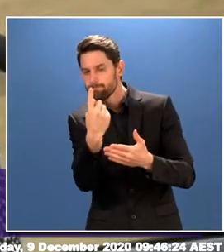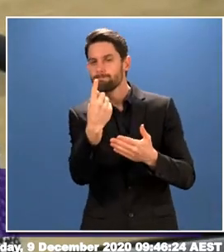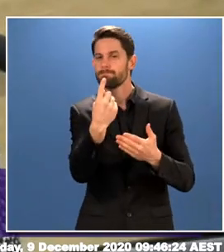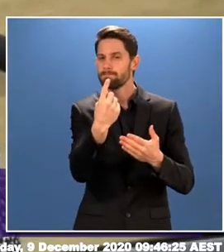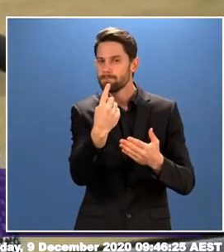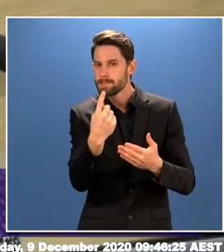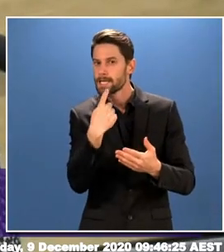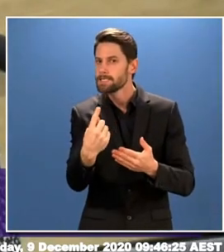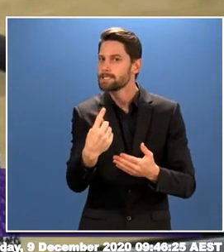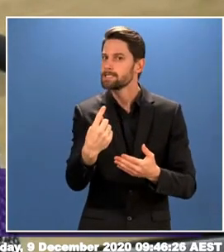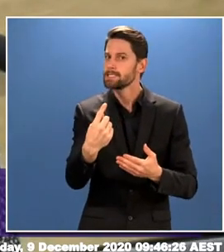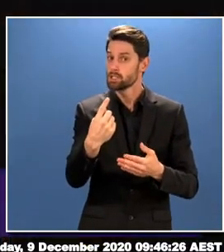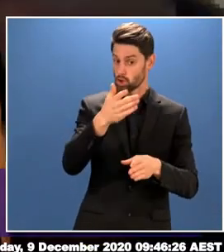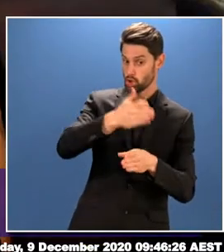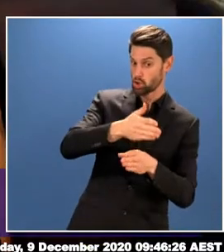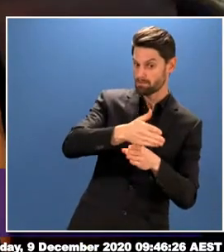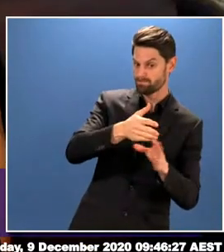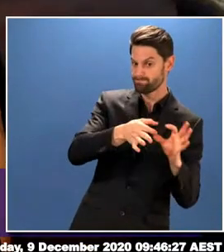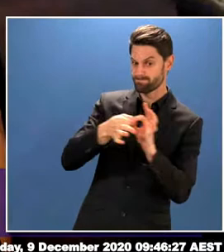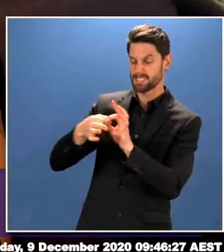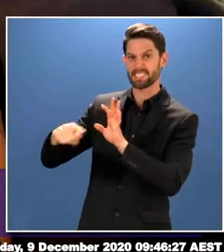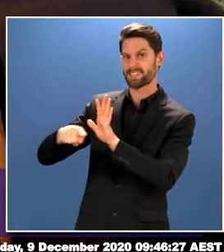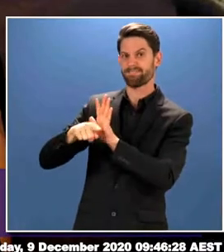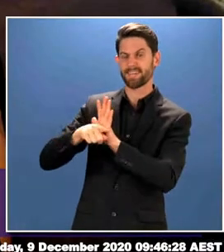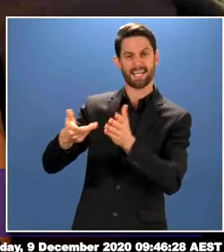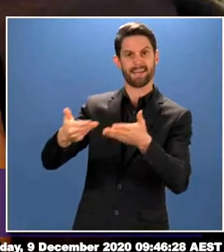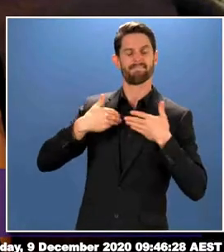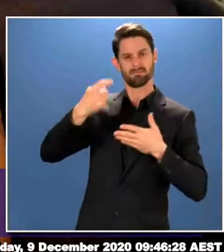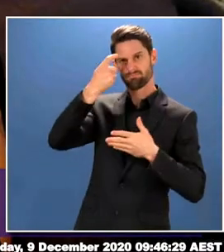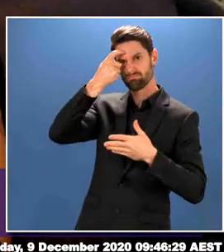negative experiences and it sort of soured them towards having a job.